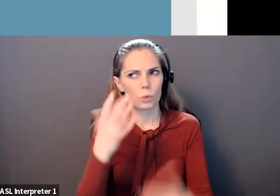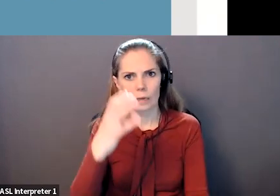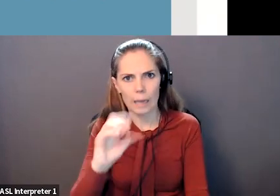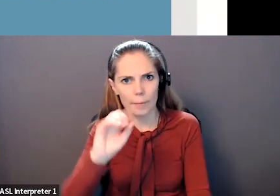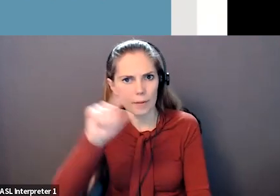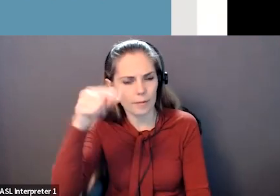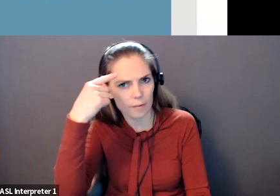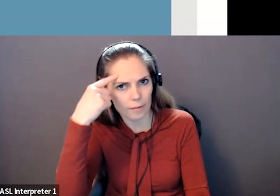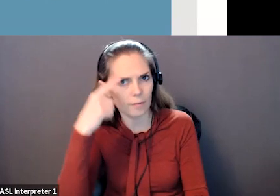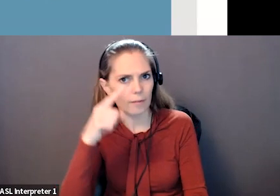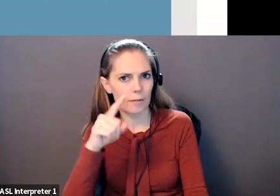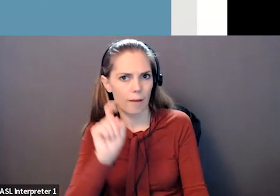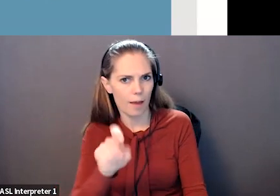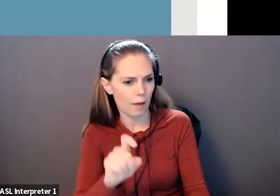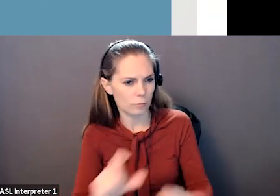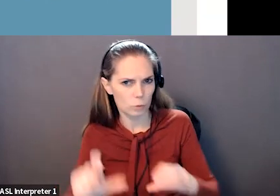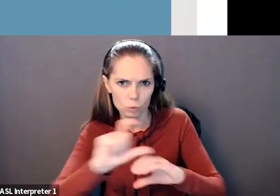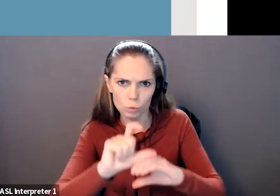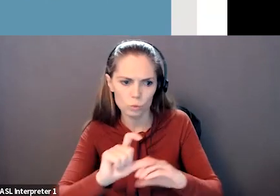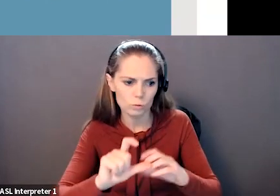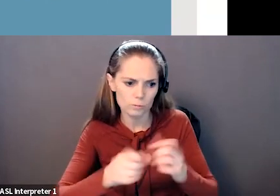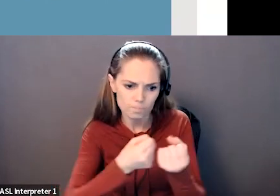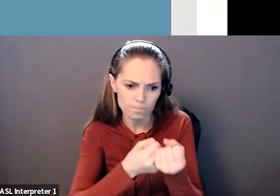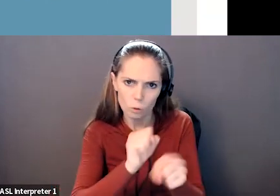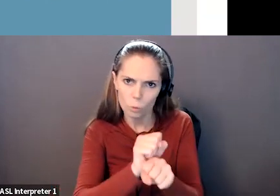to work very proactively with the employer, the treatment providers,